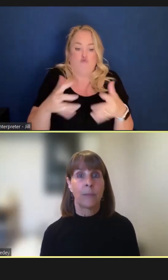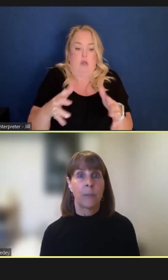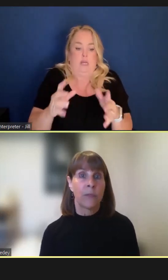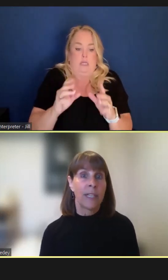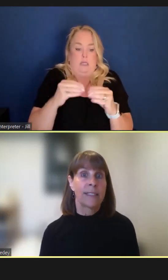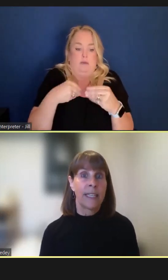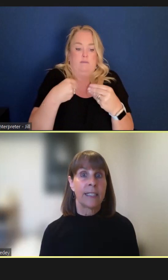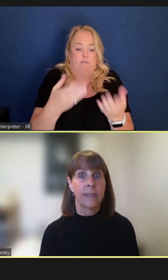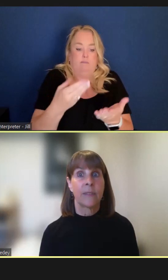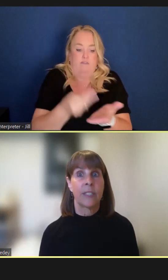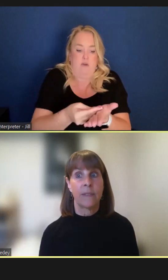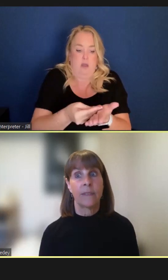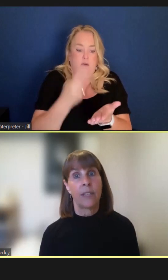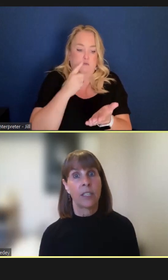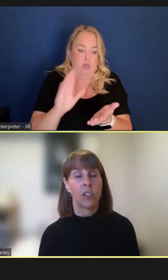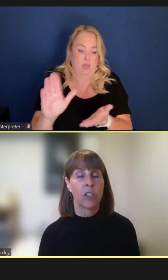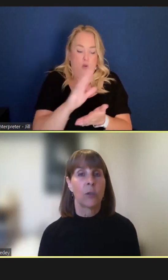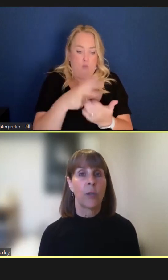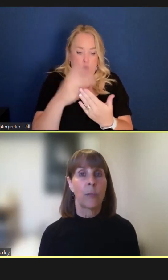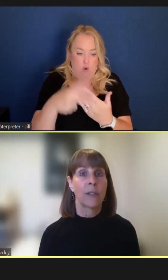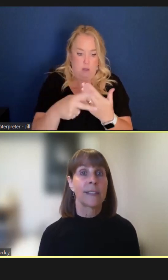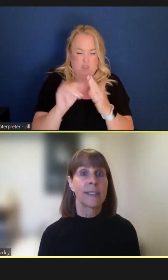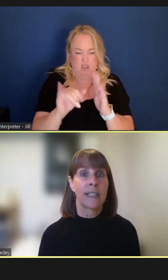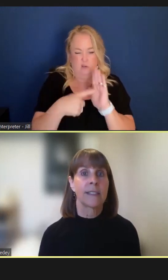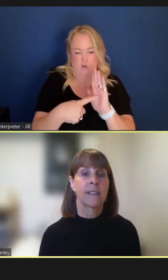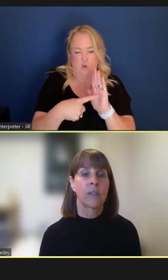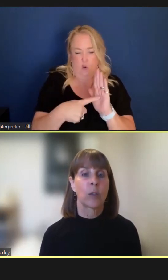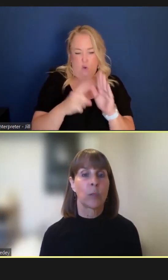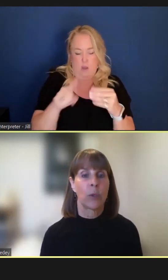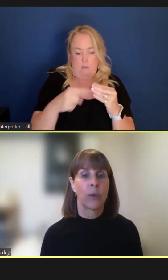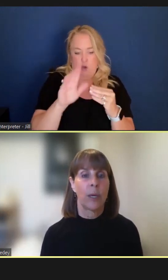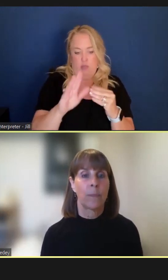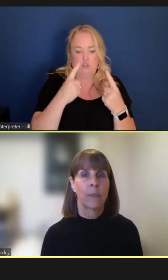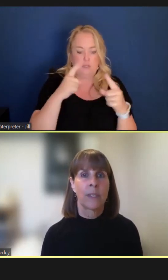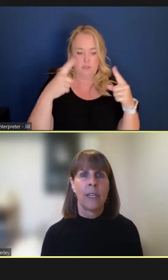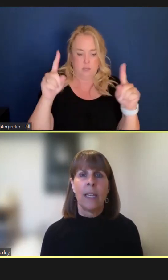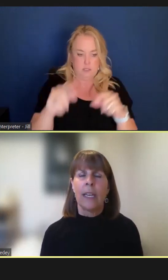provides data that they can show about the successes of their program in